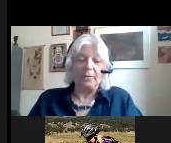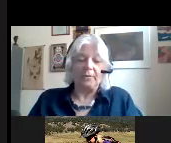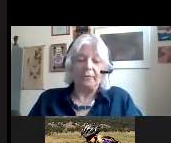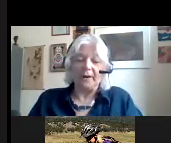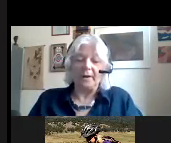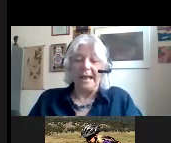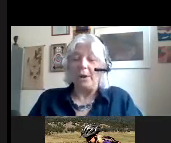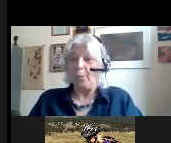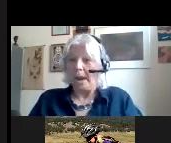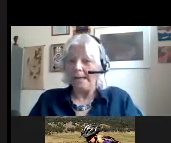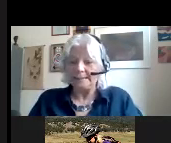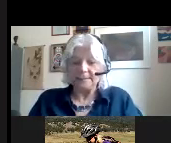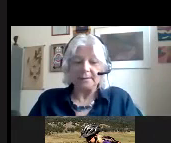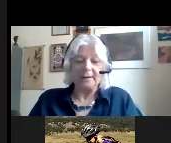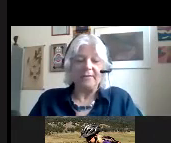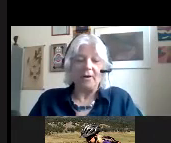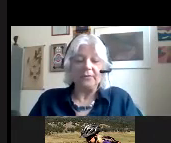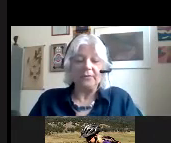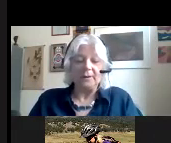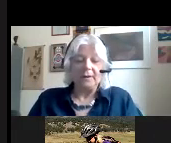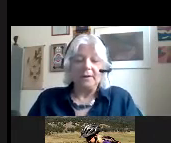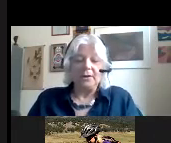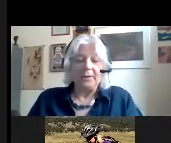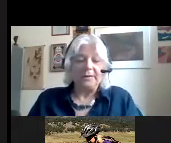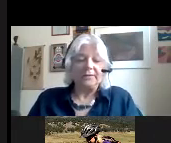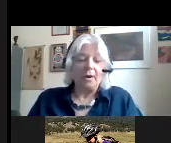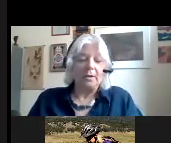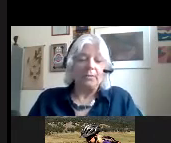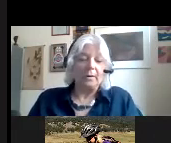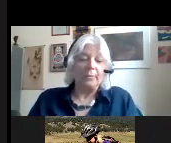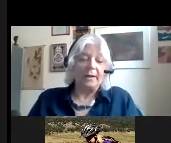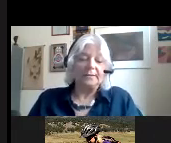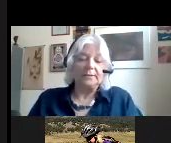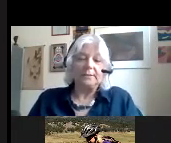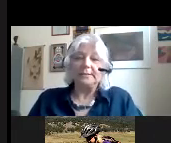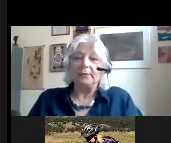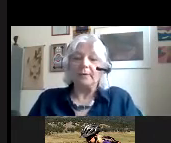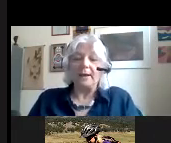freed but had no rights had evolved, communities of color were oppressed, segregated, and